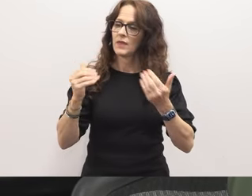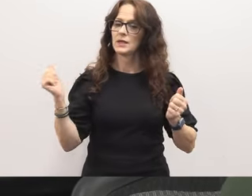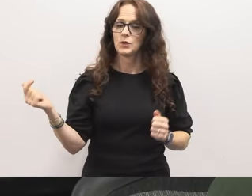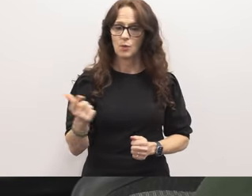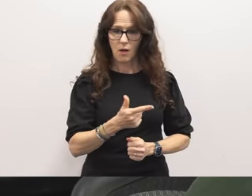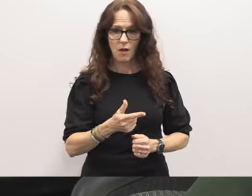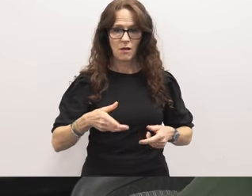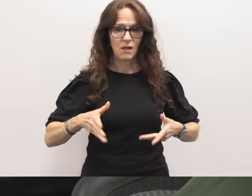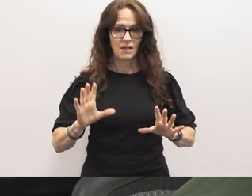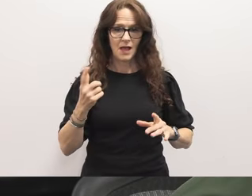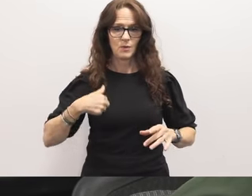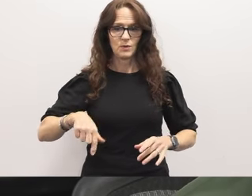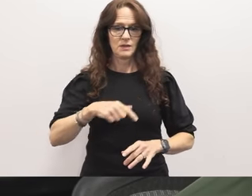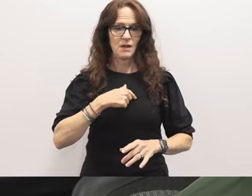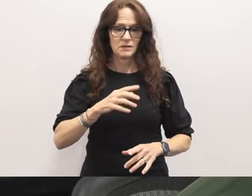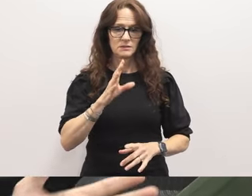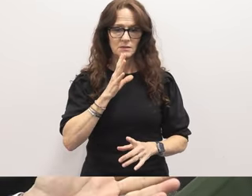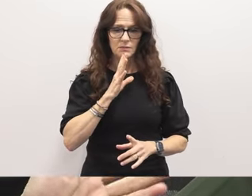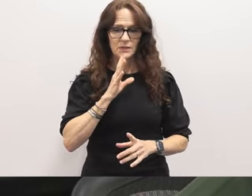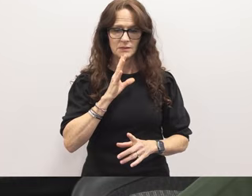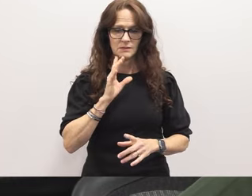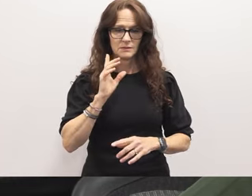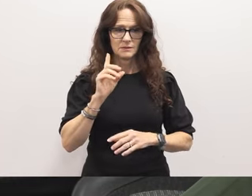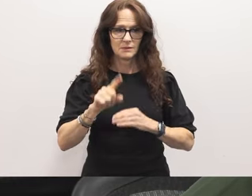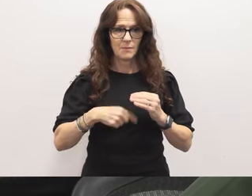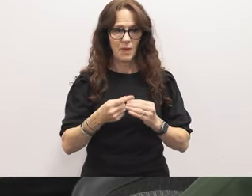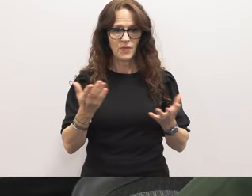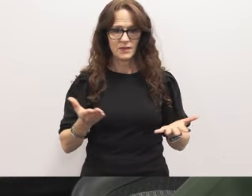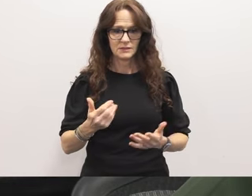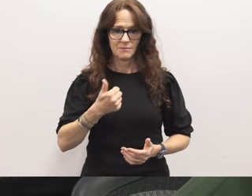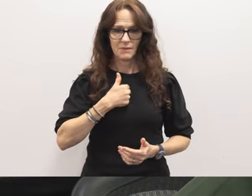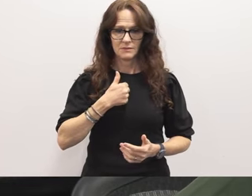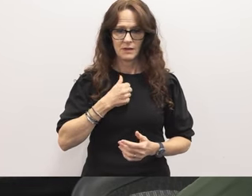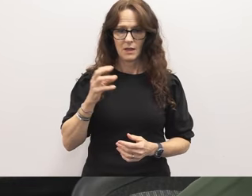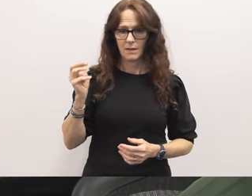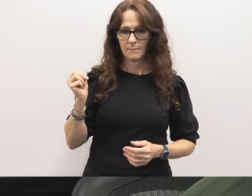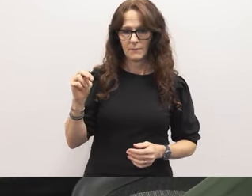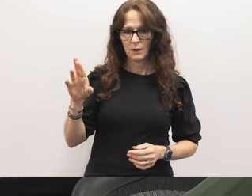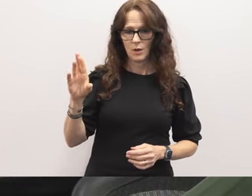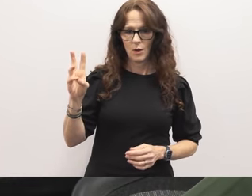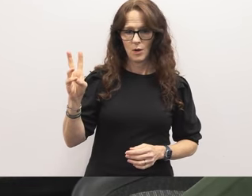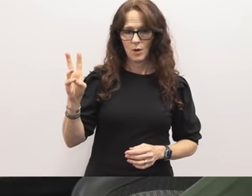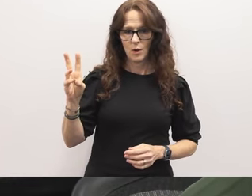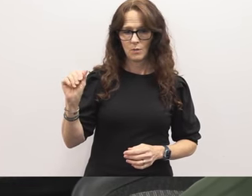I want to thank you all for allowing us to speak at something like this. Myself and Mr. Waddles, we're super proud to be at Stanford.